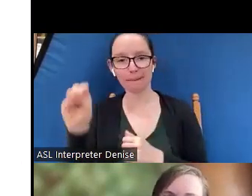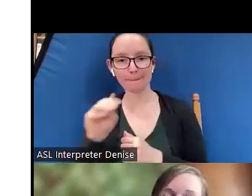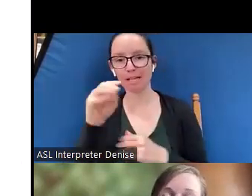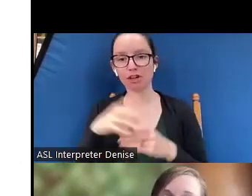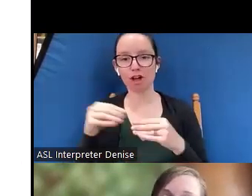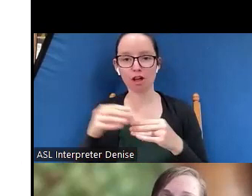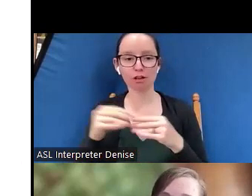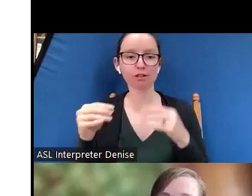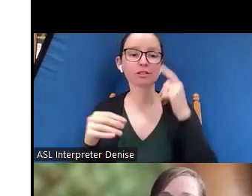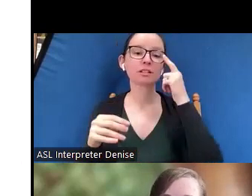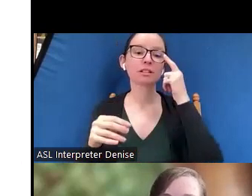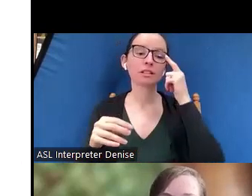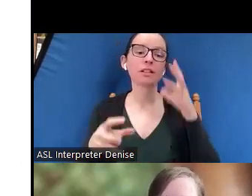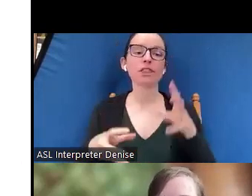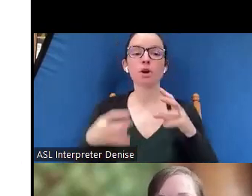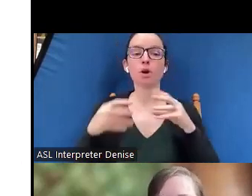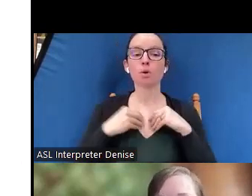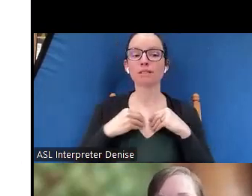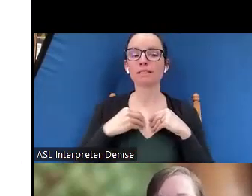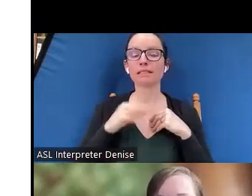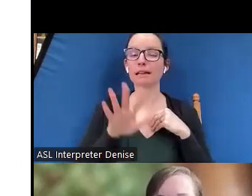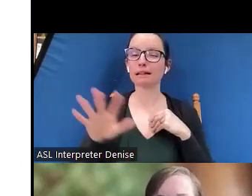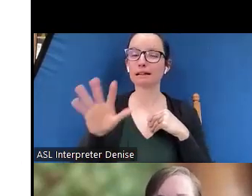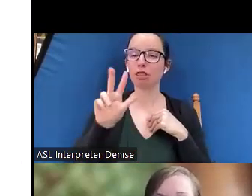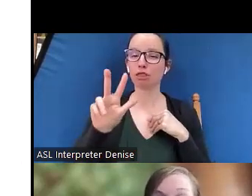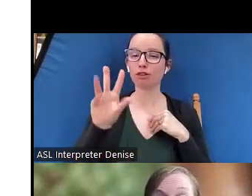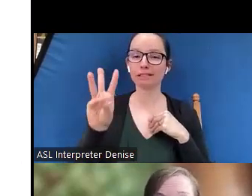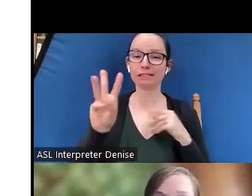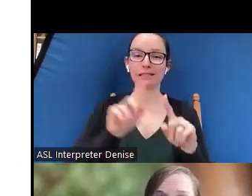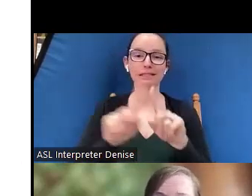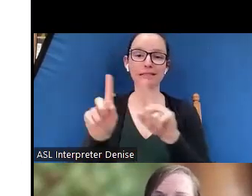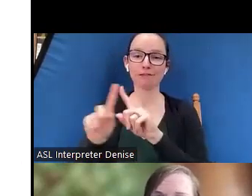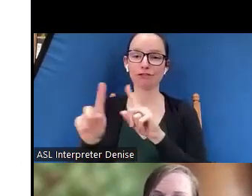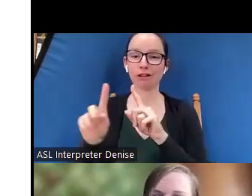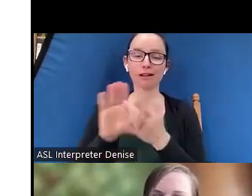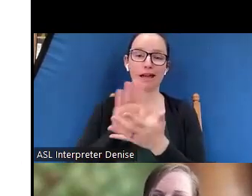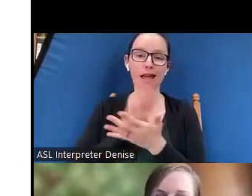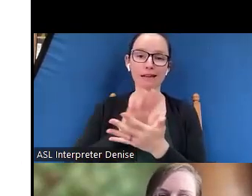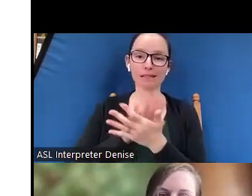roughly 36 different academic institutions in terms of, yeah, the main lead institution.